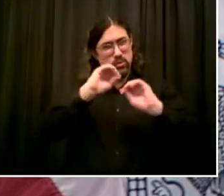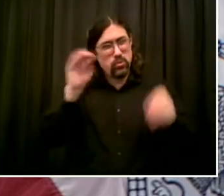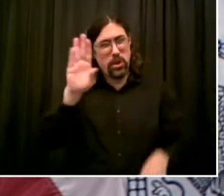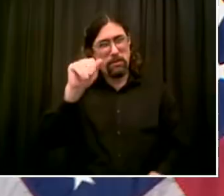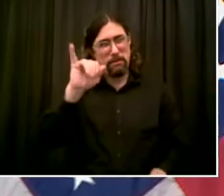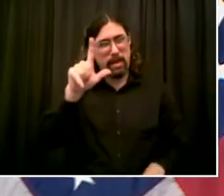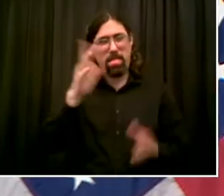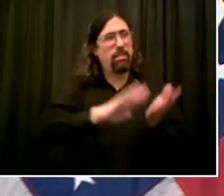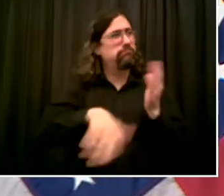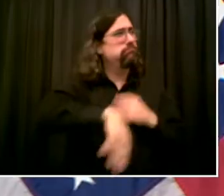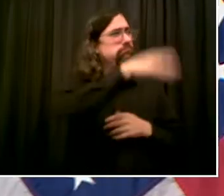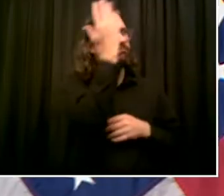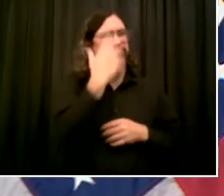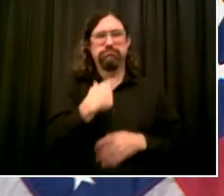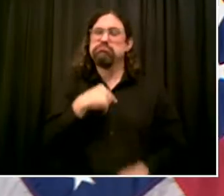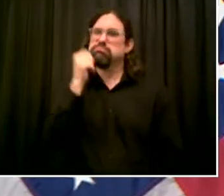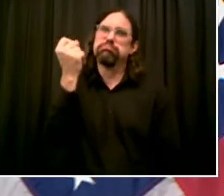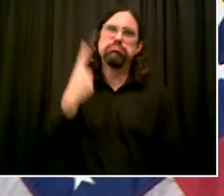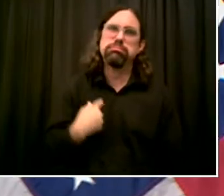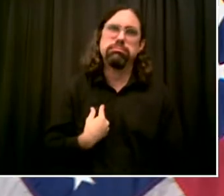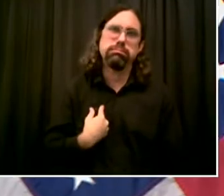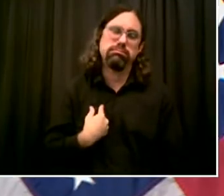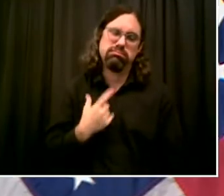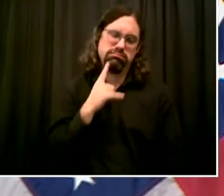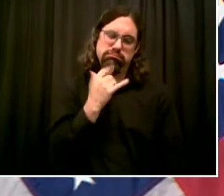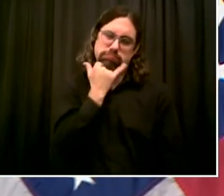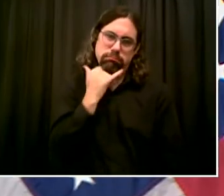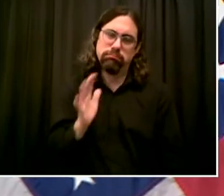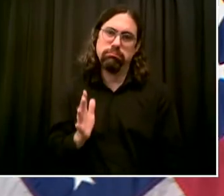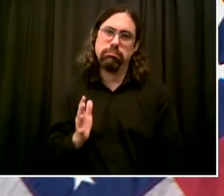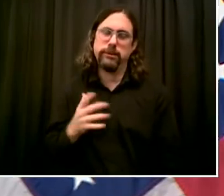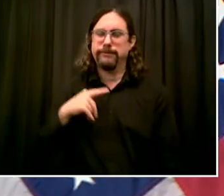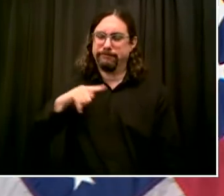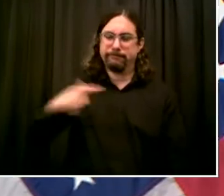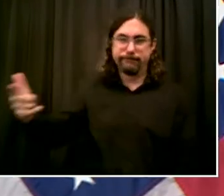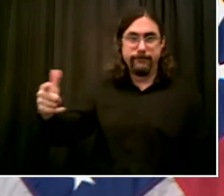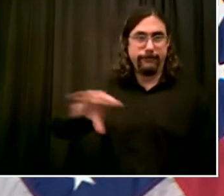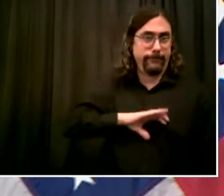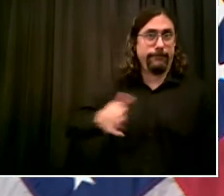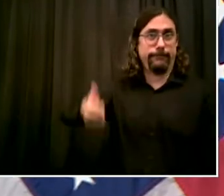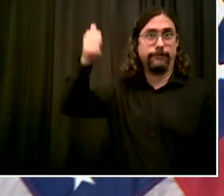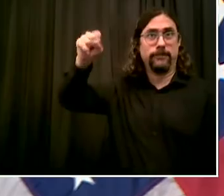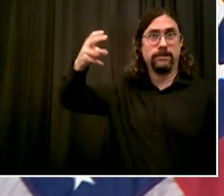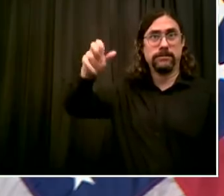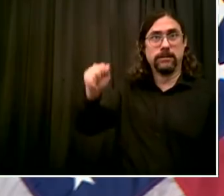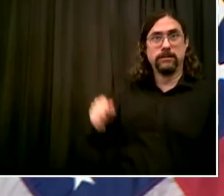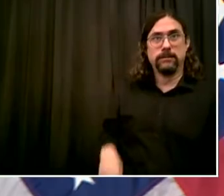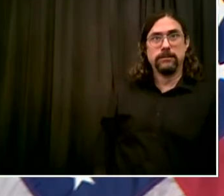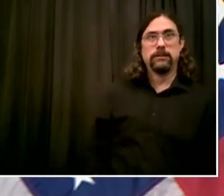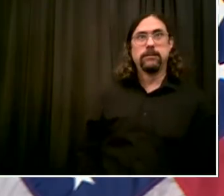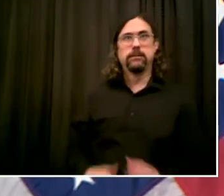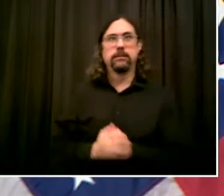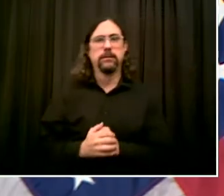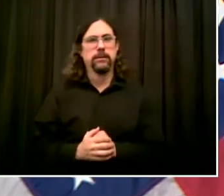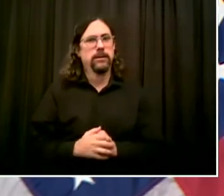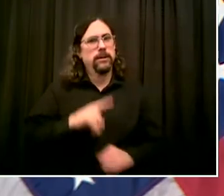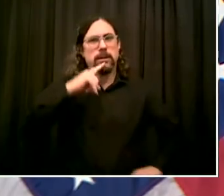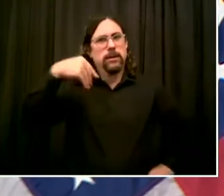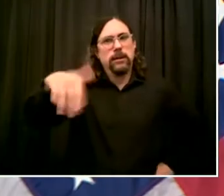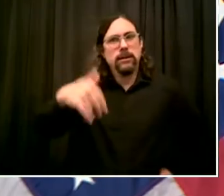TO ME IF YOU ASSAULT A POLICE OFFICER YOU ARE ASSAULTING ALL OF US . THERE NEEDS TO BE CLEAR CONSEQUENCES . COMMISSIONER DO